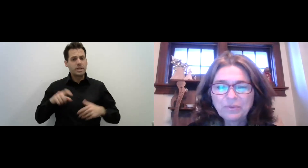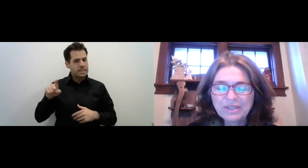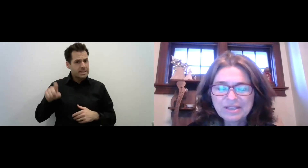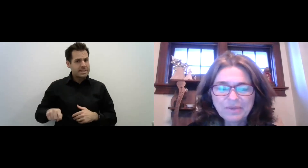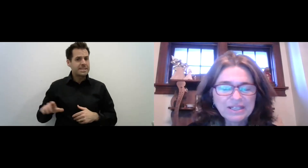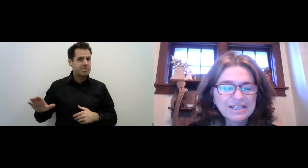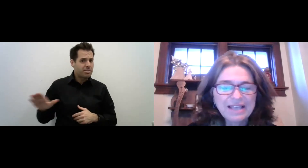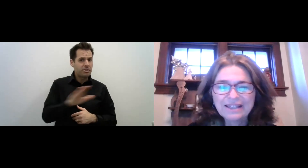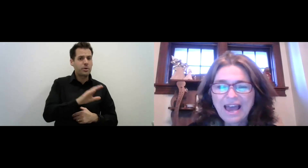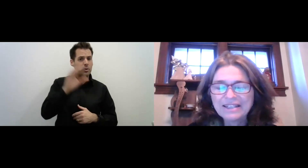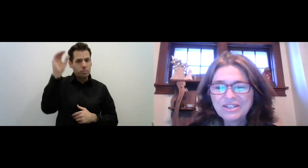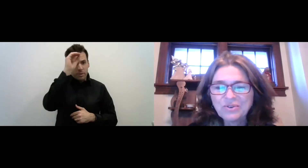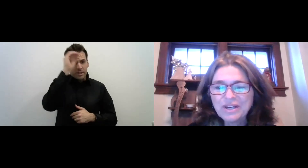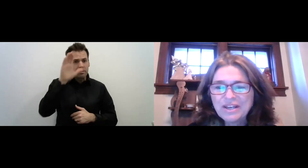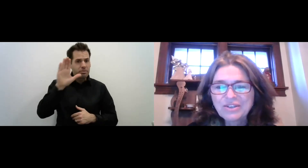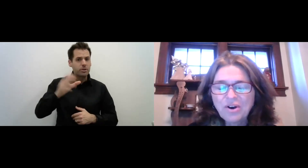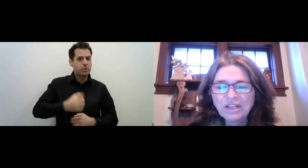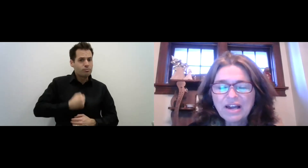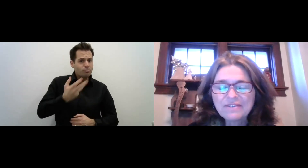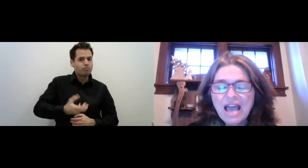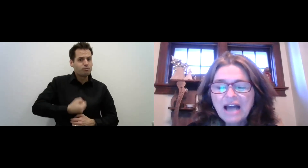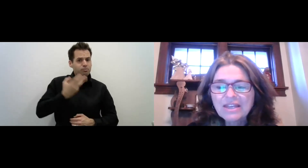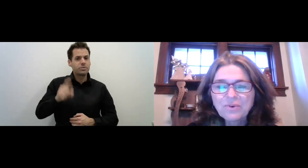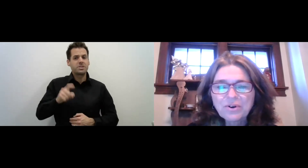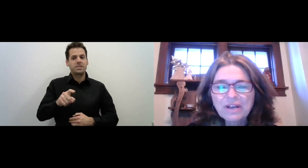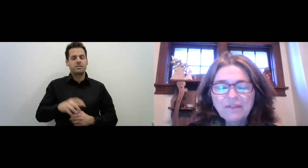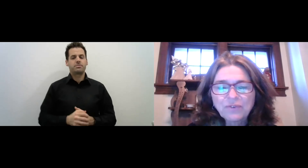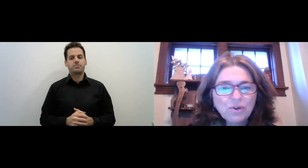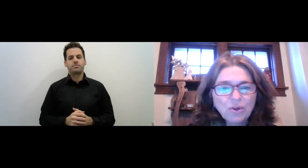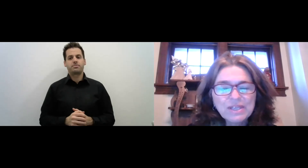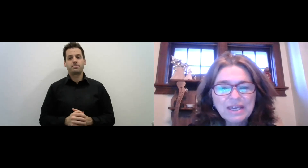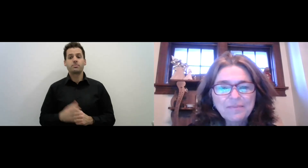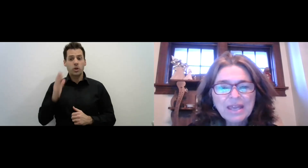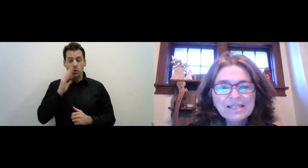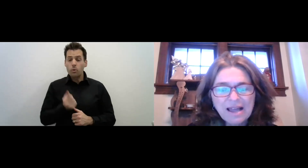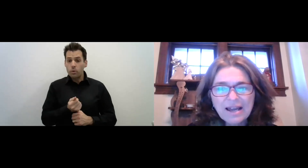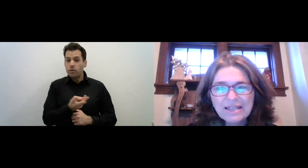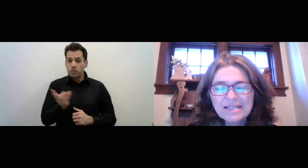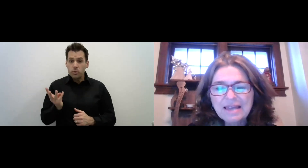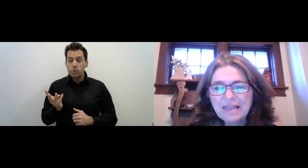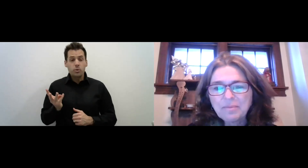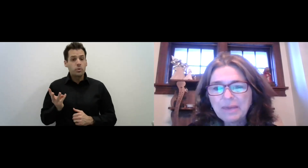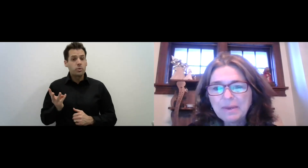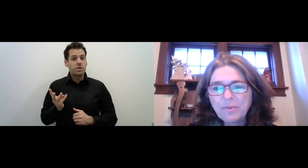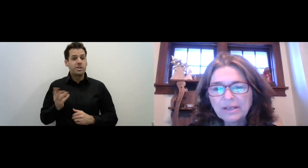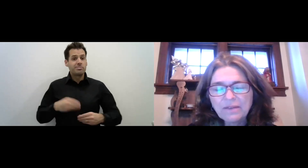disabilities attitude to our lives there were a few closing slides that that maybe brenton if you